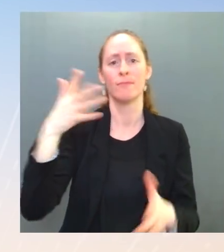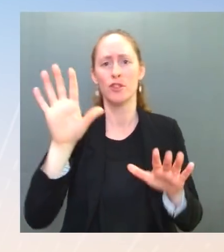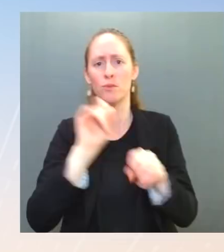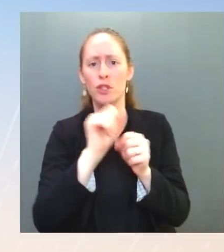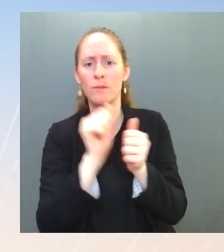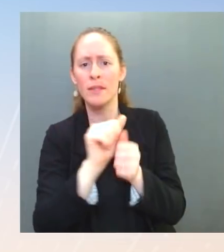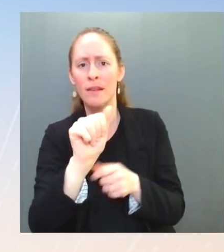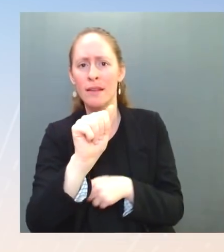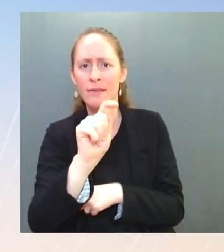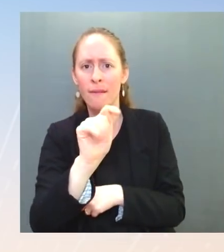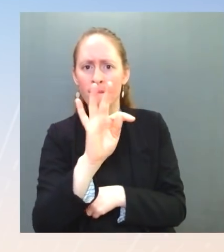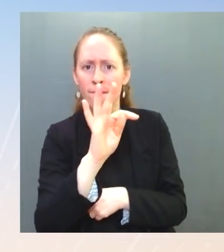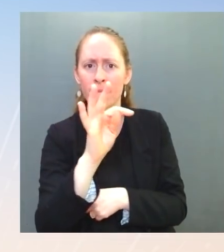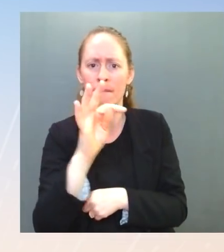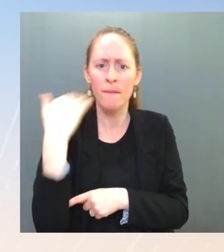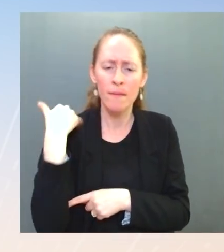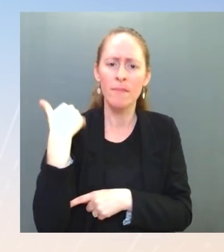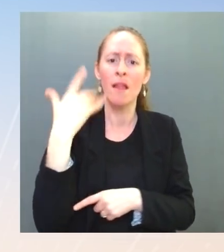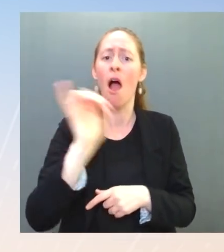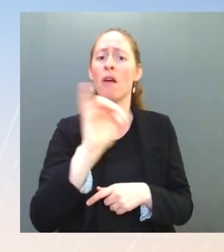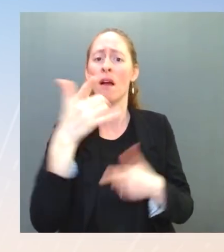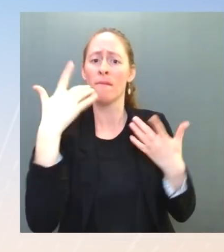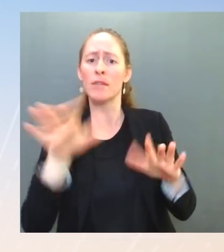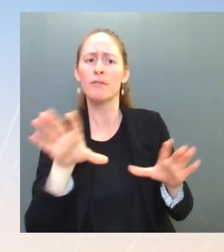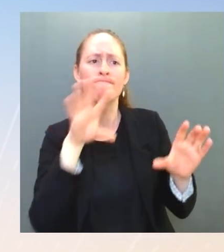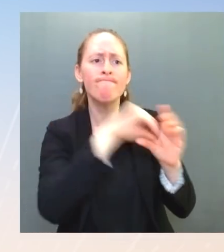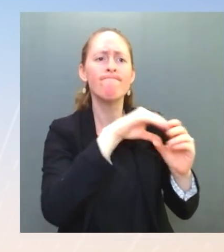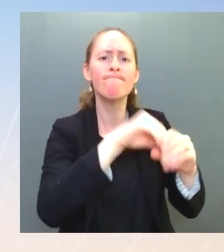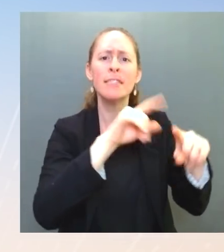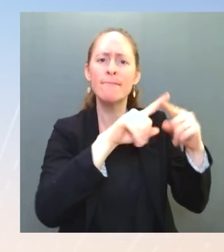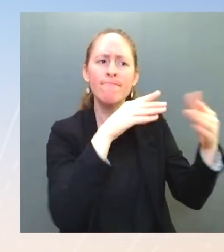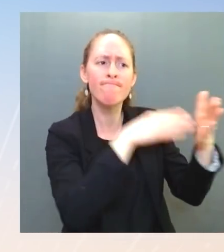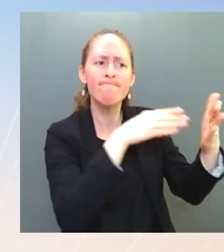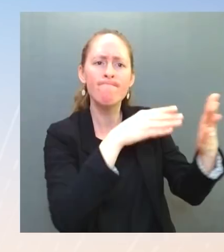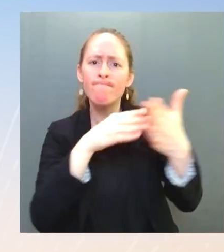He's received bipartisan support from law enforcement leaders. He was confirmed unanimously